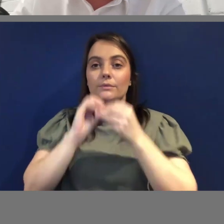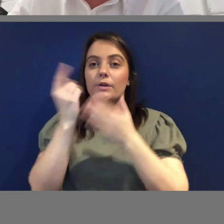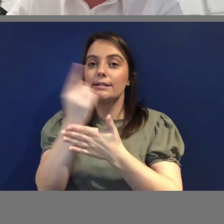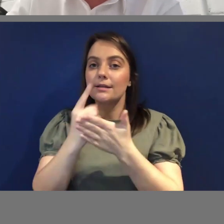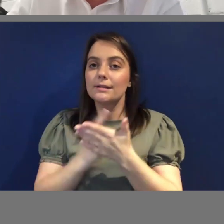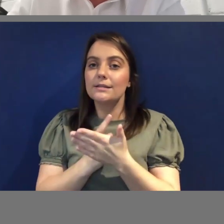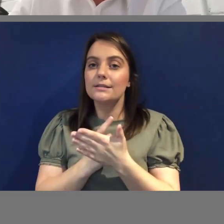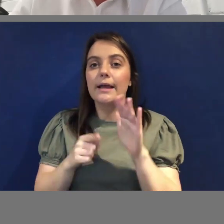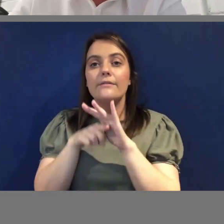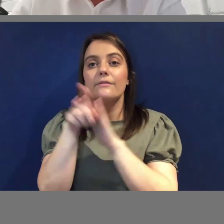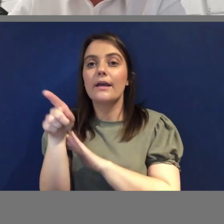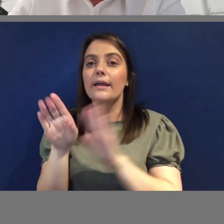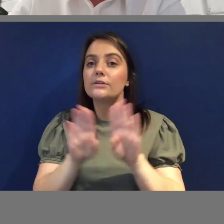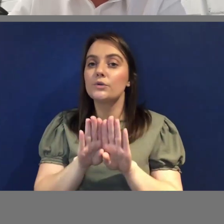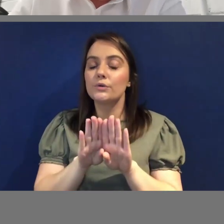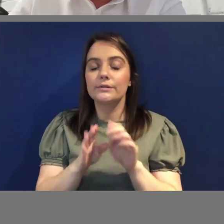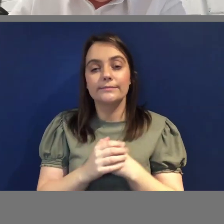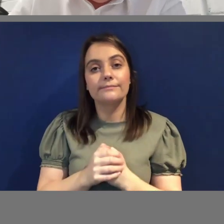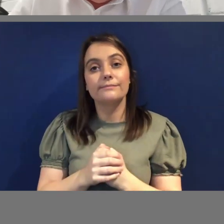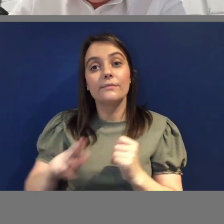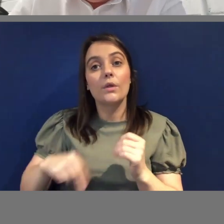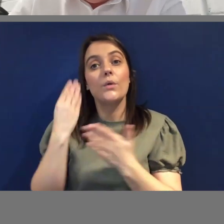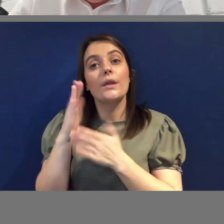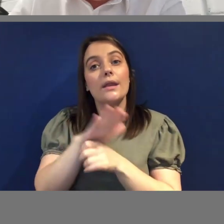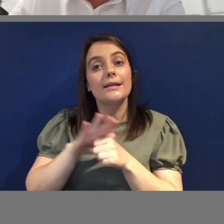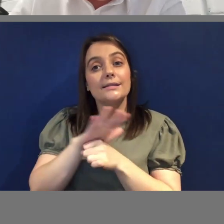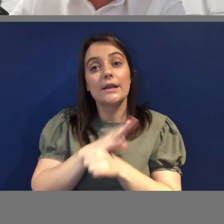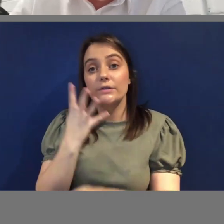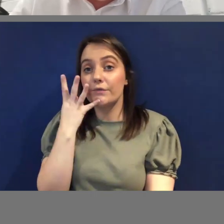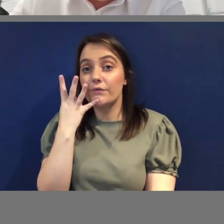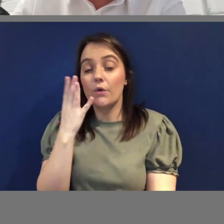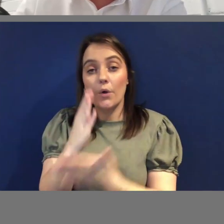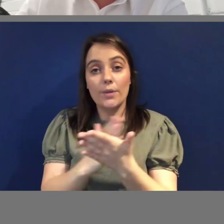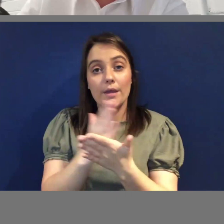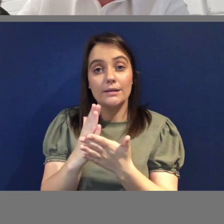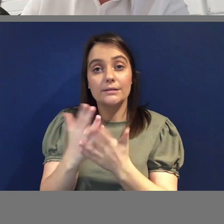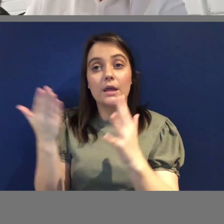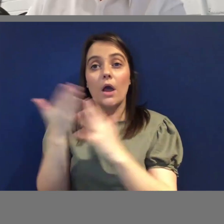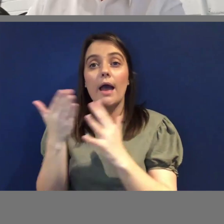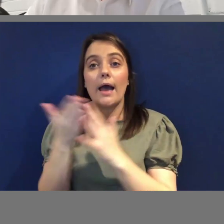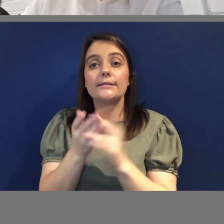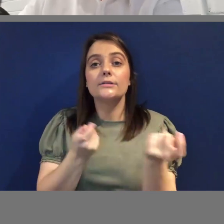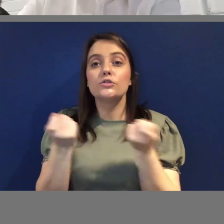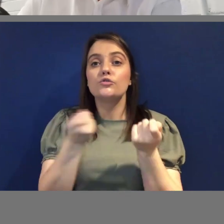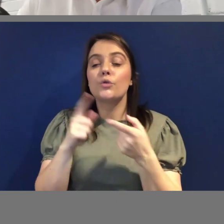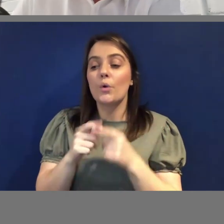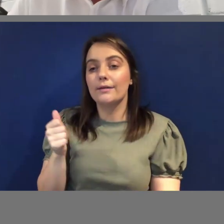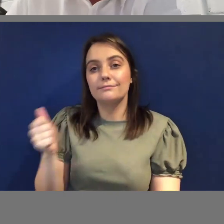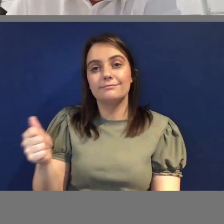exit doors. Again the next area is number four which is um access control and intercoms sounds